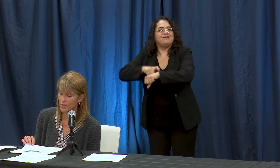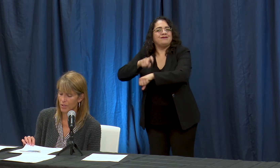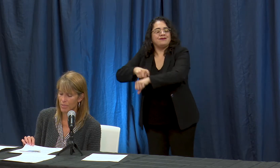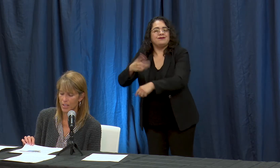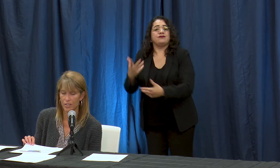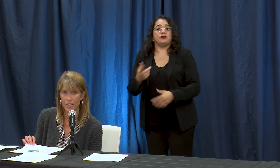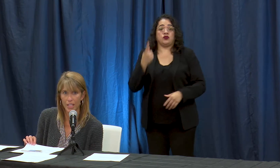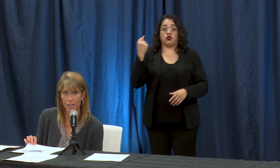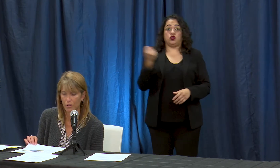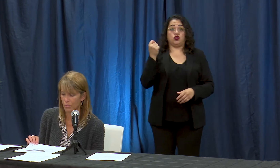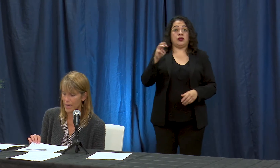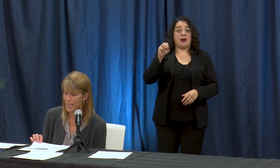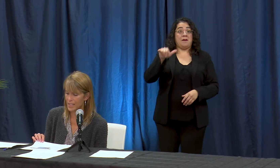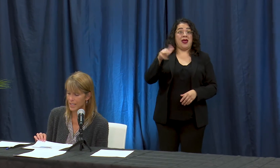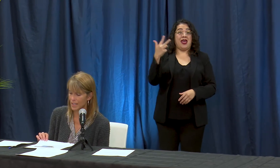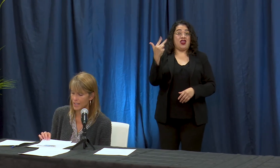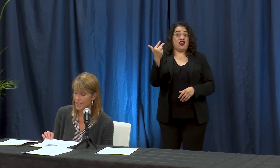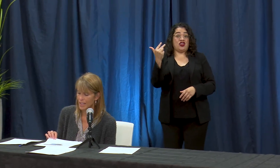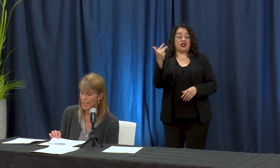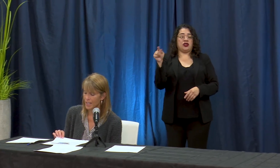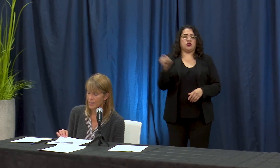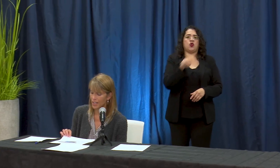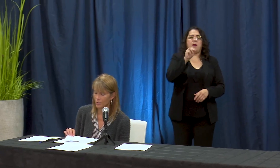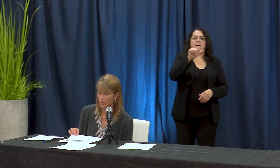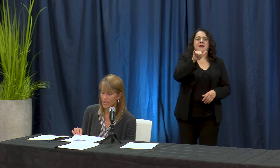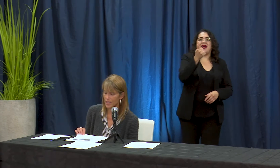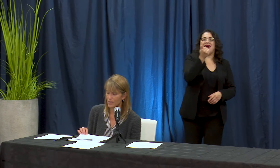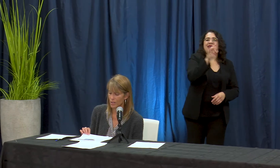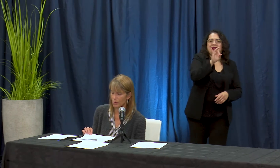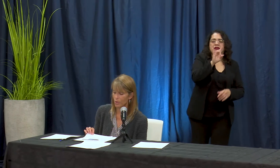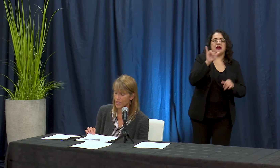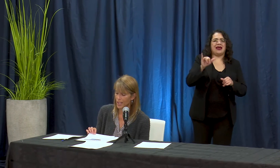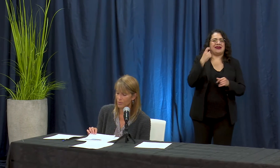from May 13th through May 18th. The reported deaths